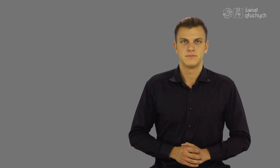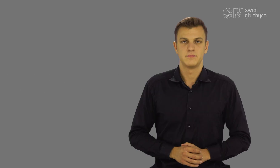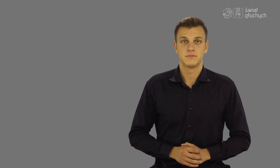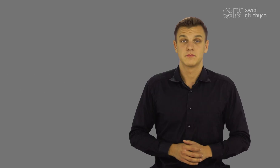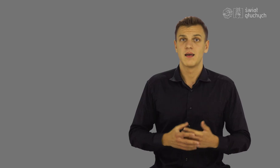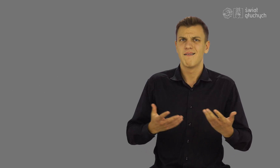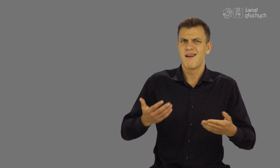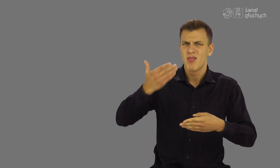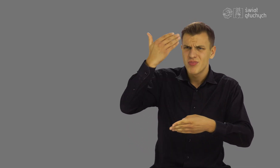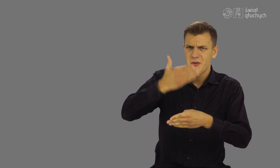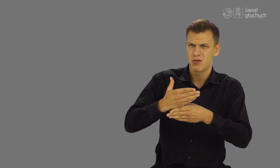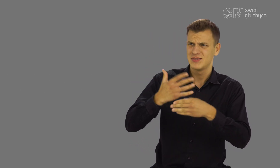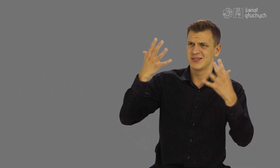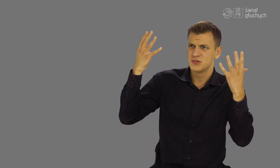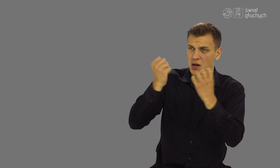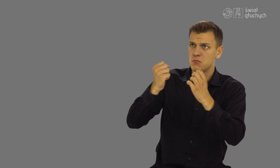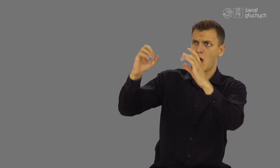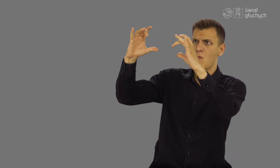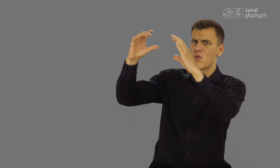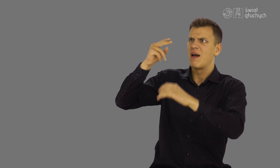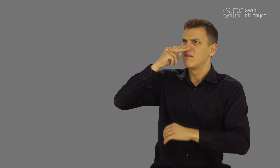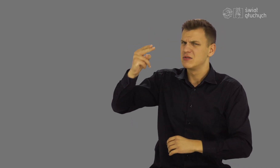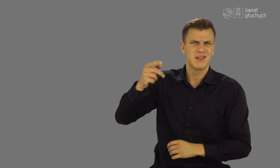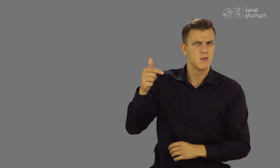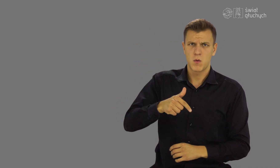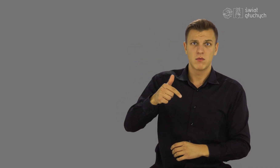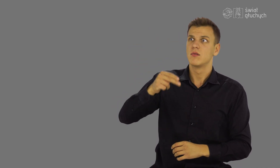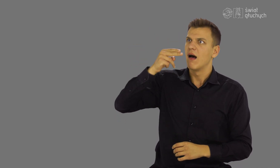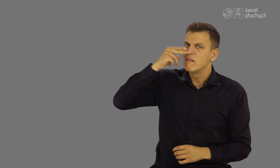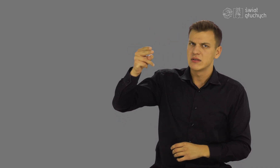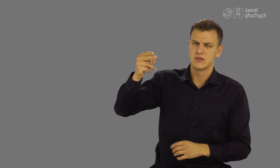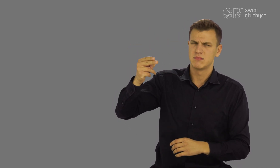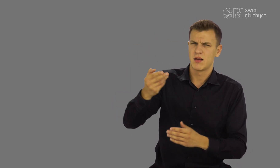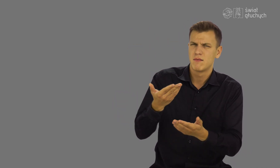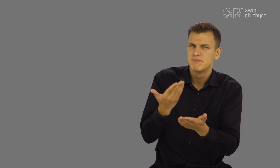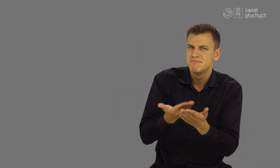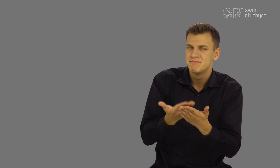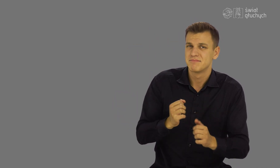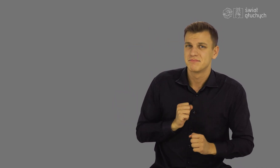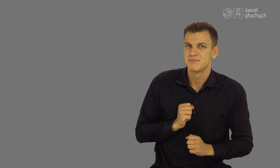But actually, why do we see these clouds even then, when it's already night and we shouldn't be able to see anything anymore?